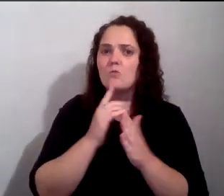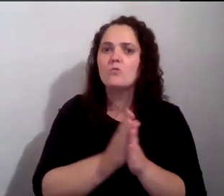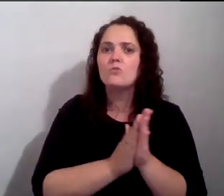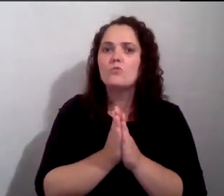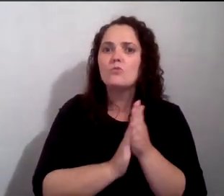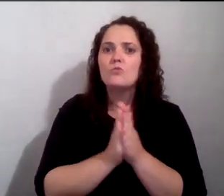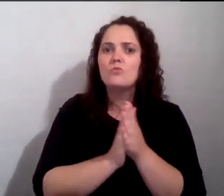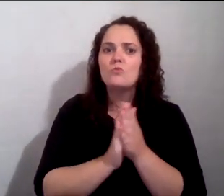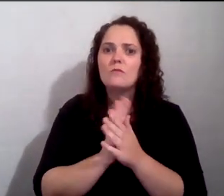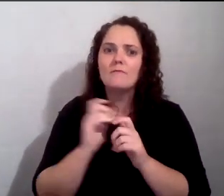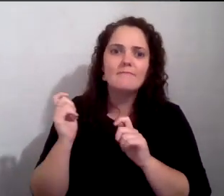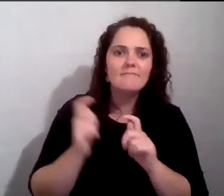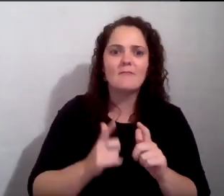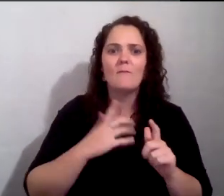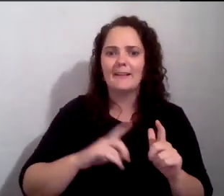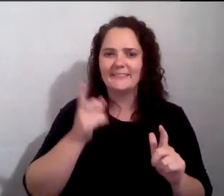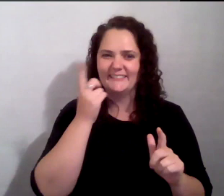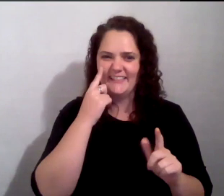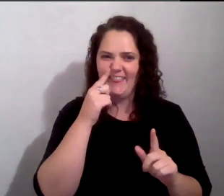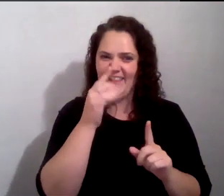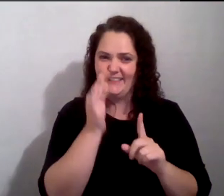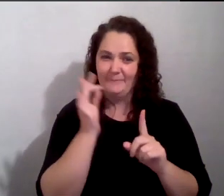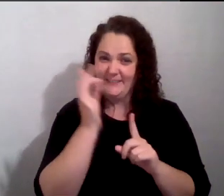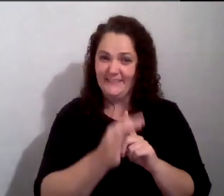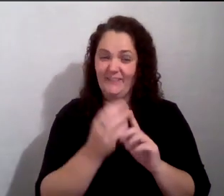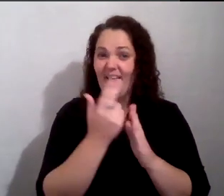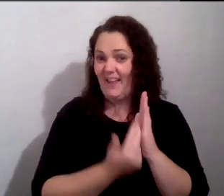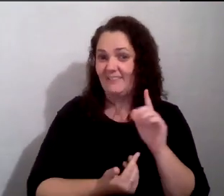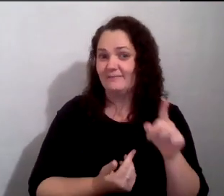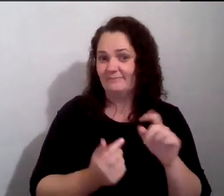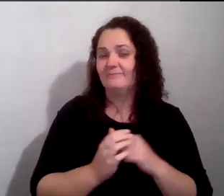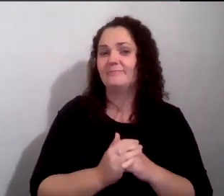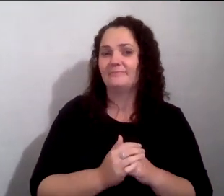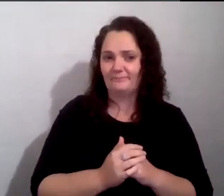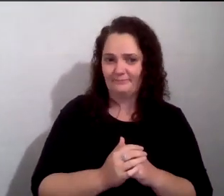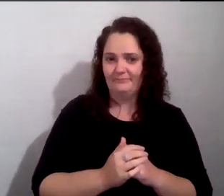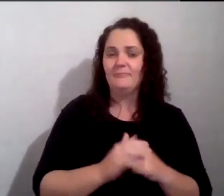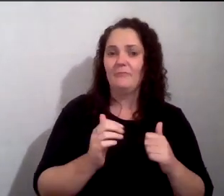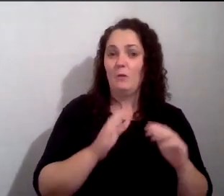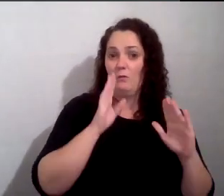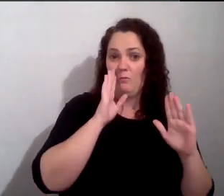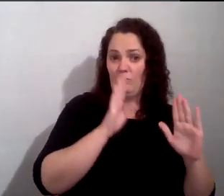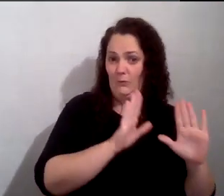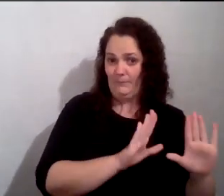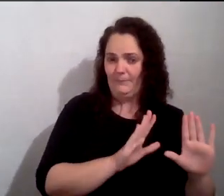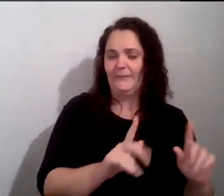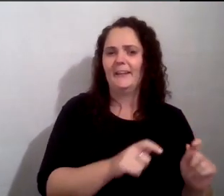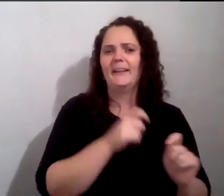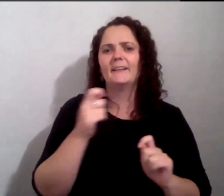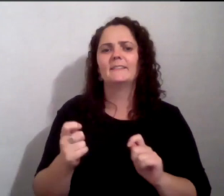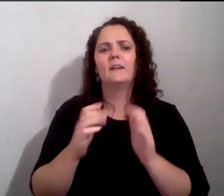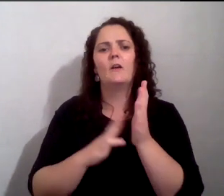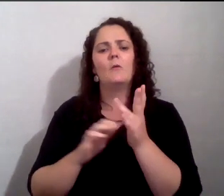in particular. But now let's move on to the notion of modernism. So